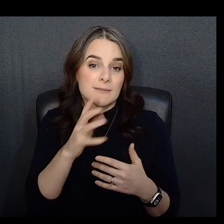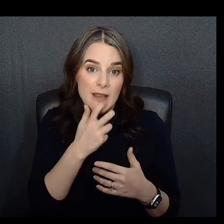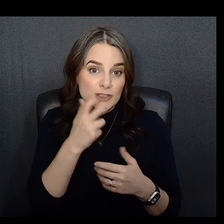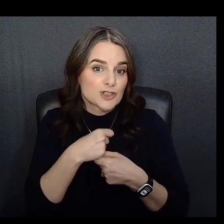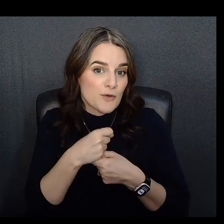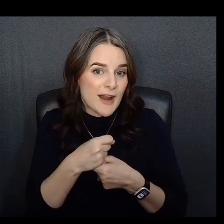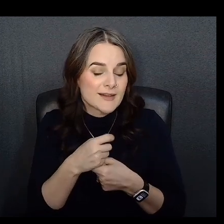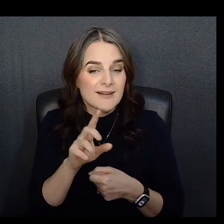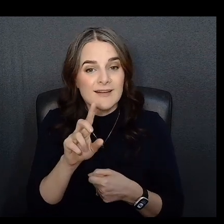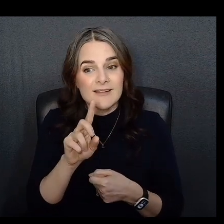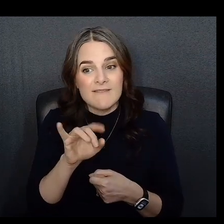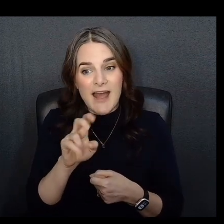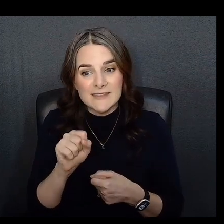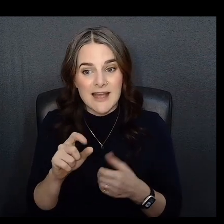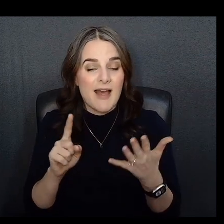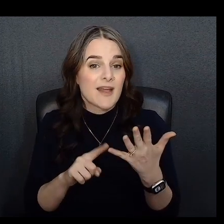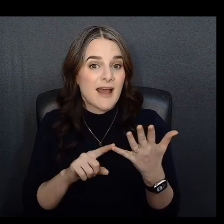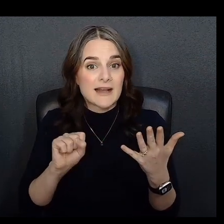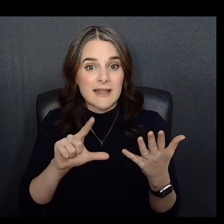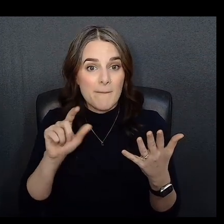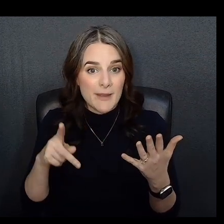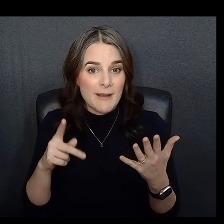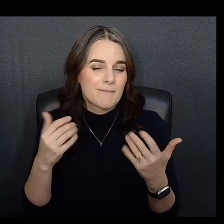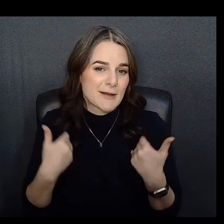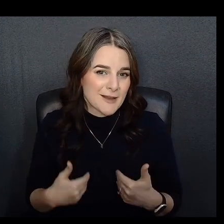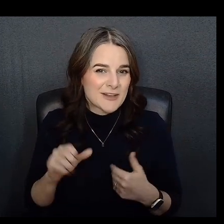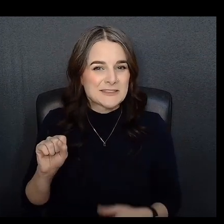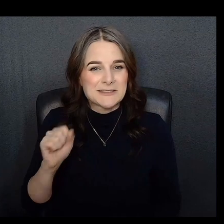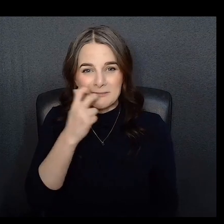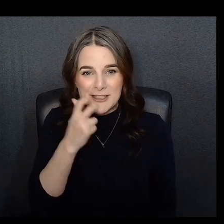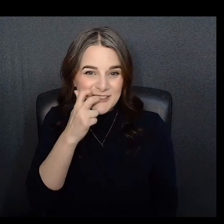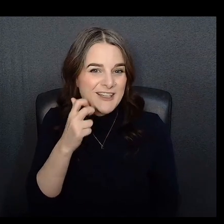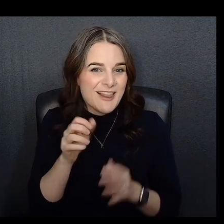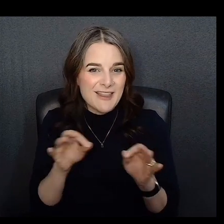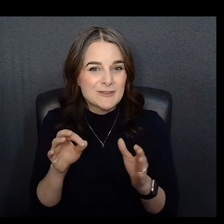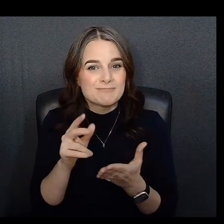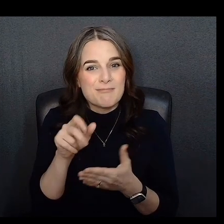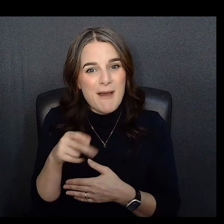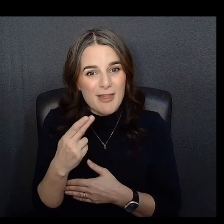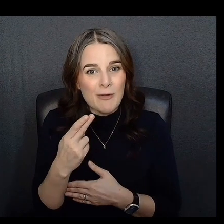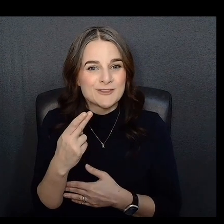like myself, that's a speech language pathologist or a speech therapist.